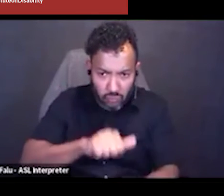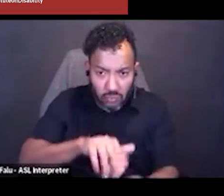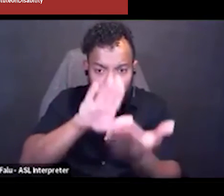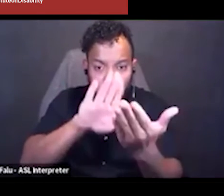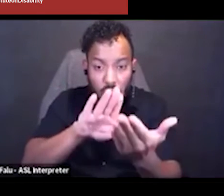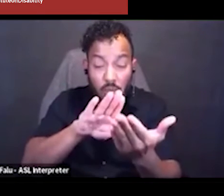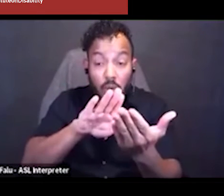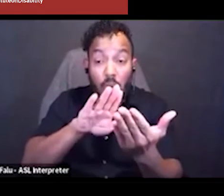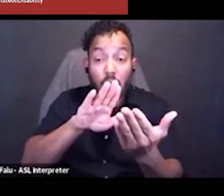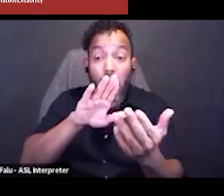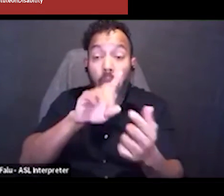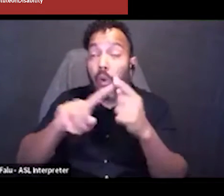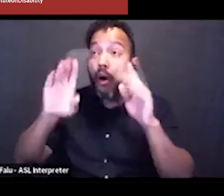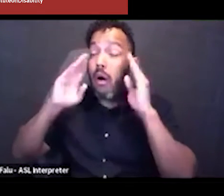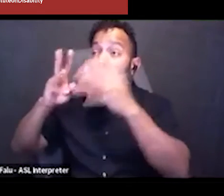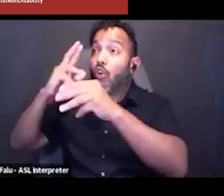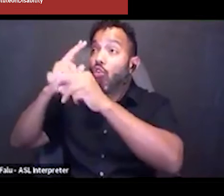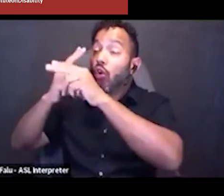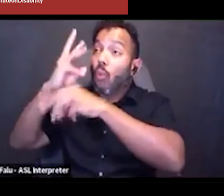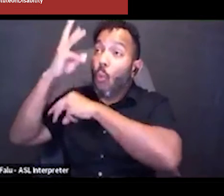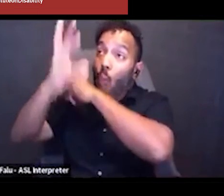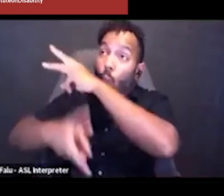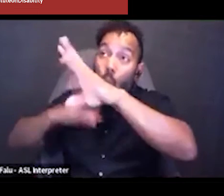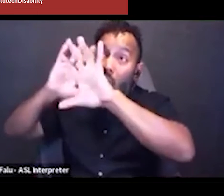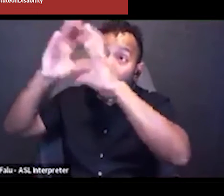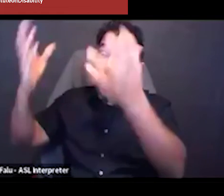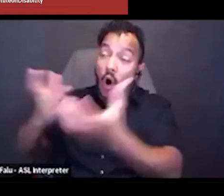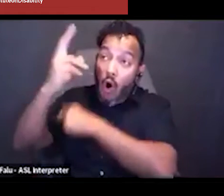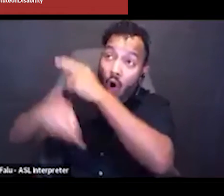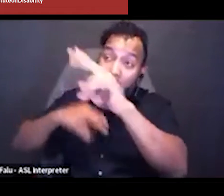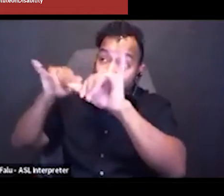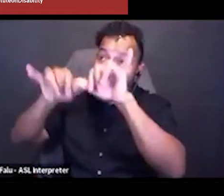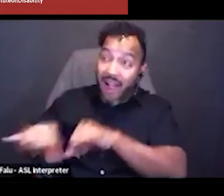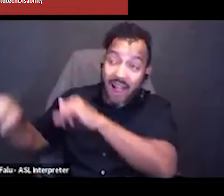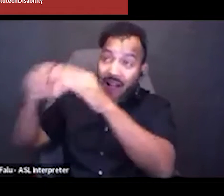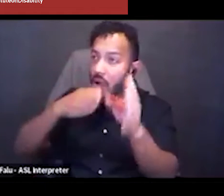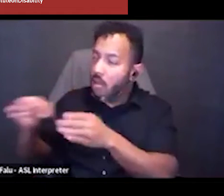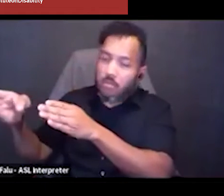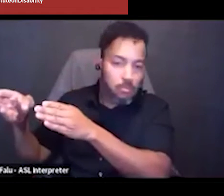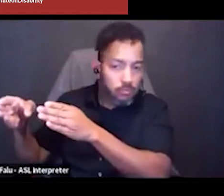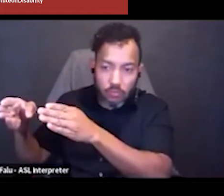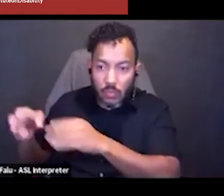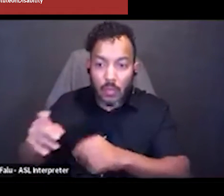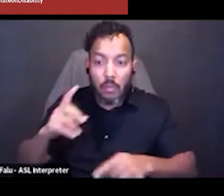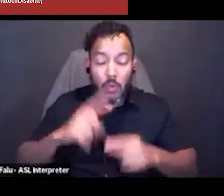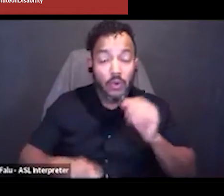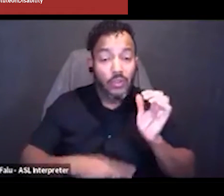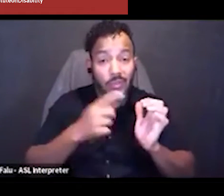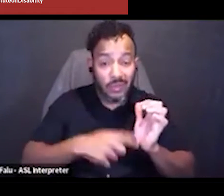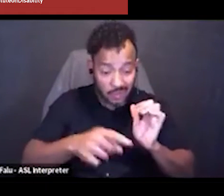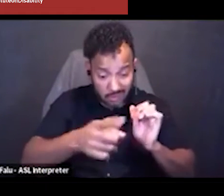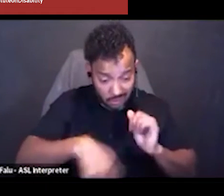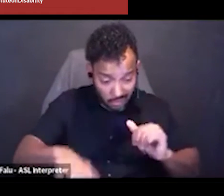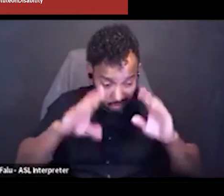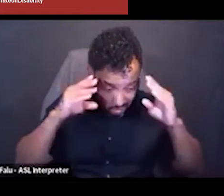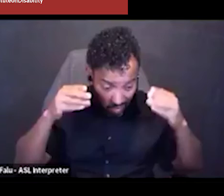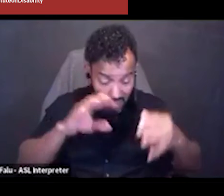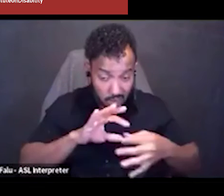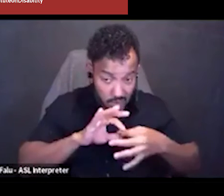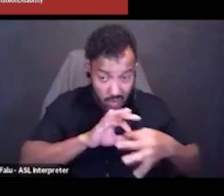They're not focusing on accessibility and accommodations and modifications for the whole community.